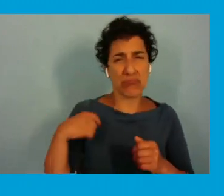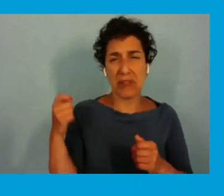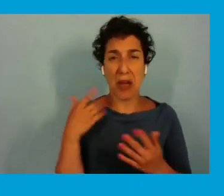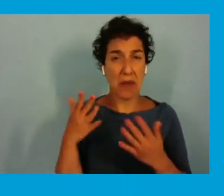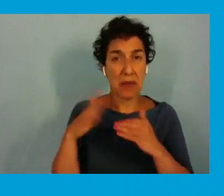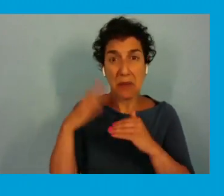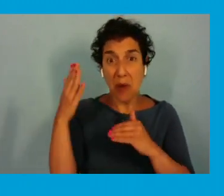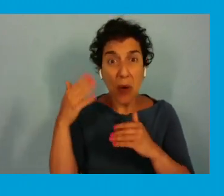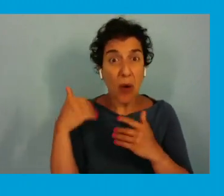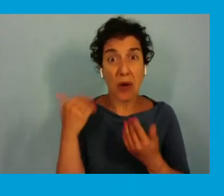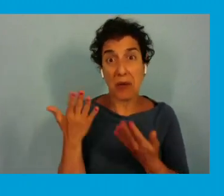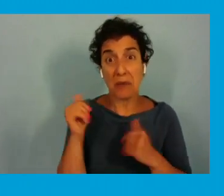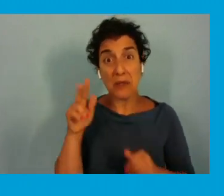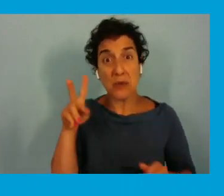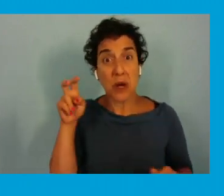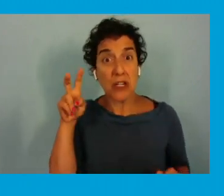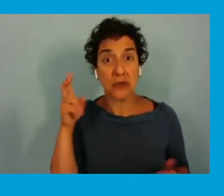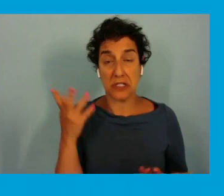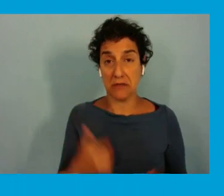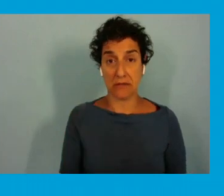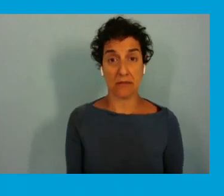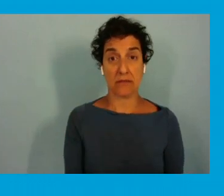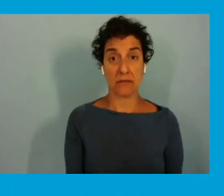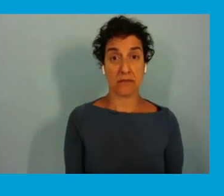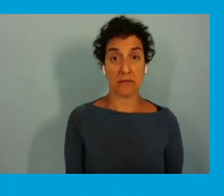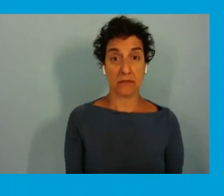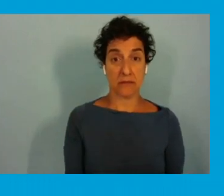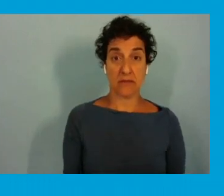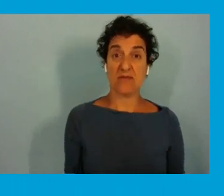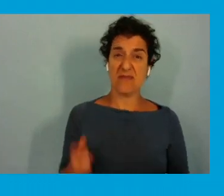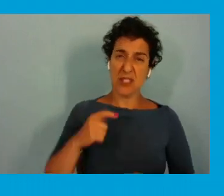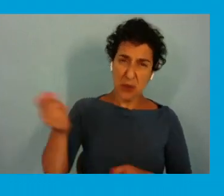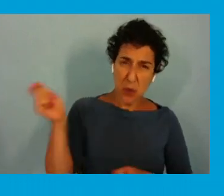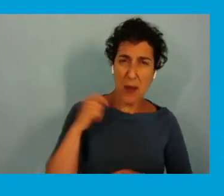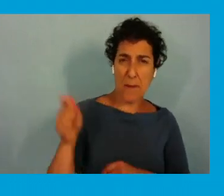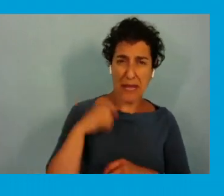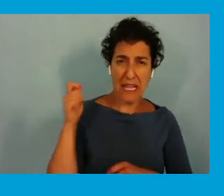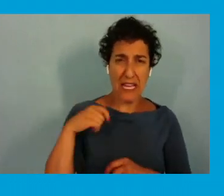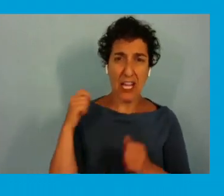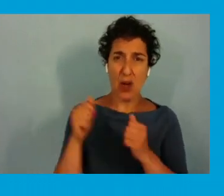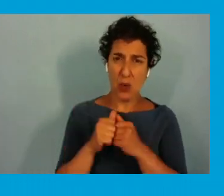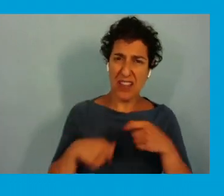200.